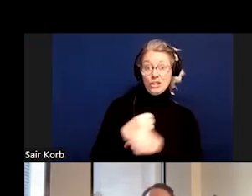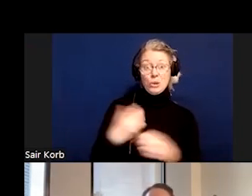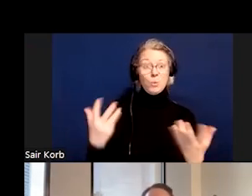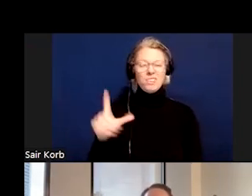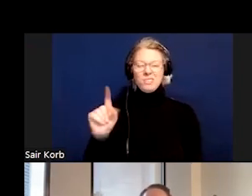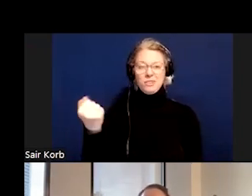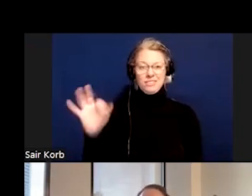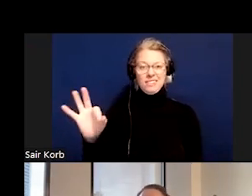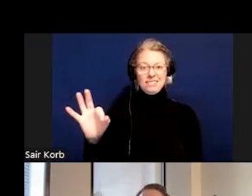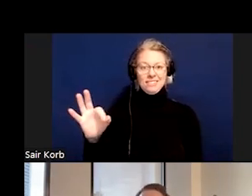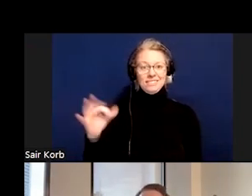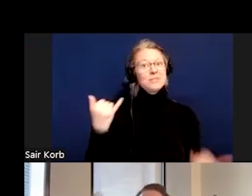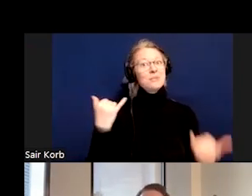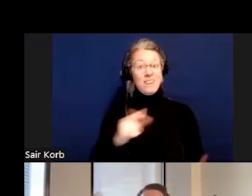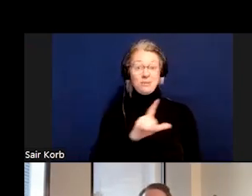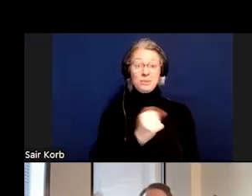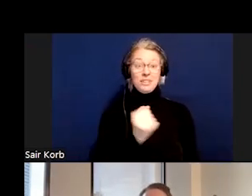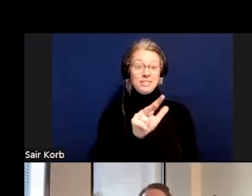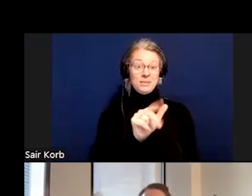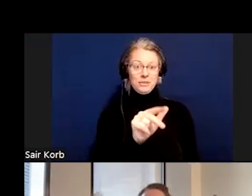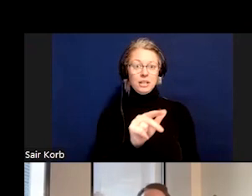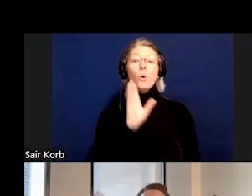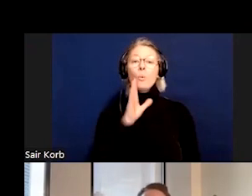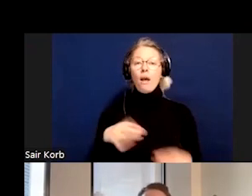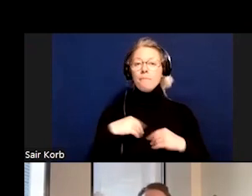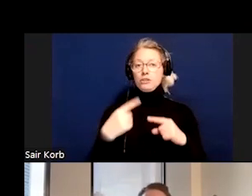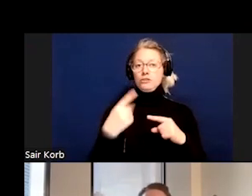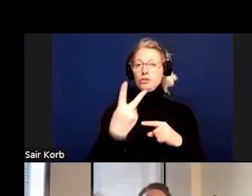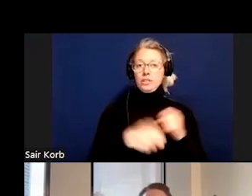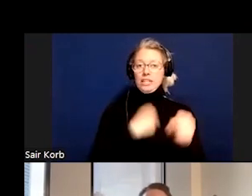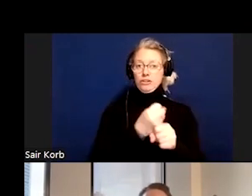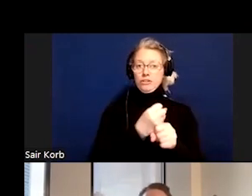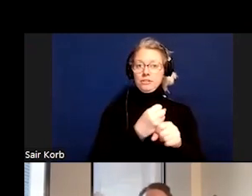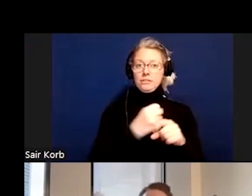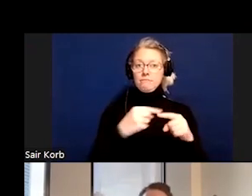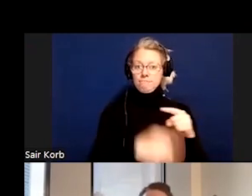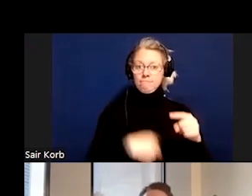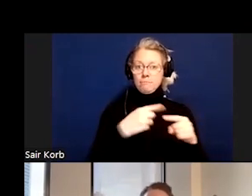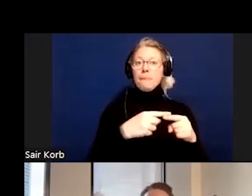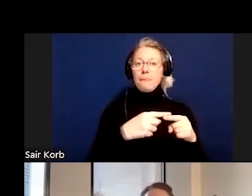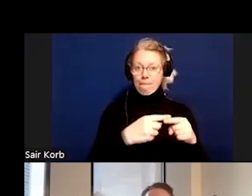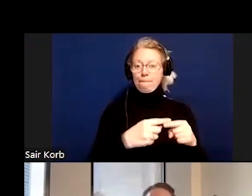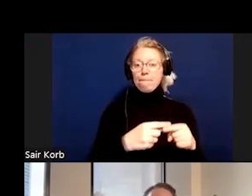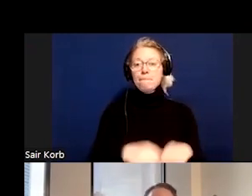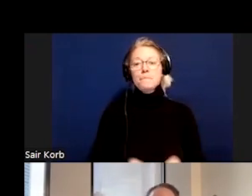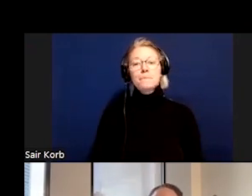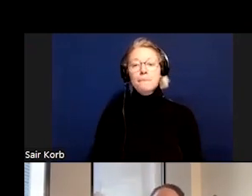into the same two-year cycle as our current clients for 2023 and 2024. The Project Grant